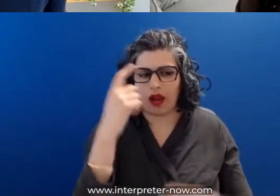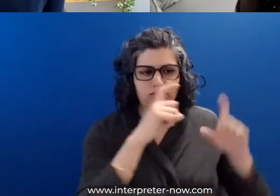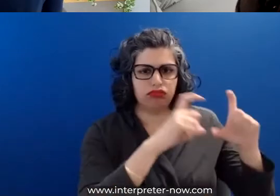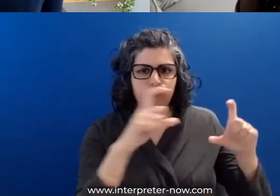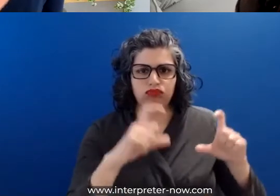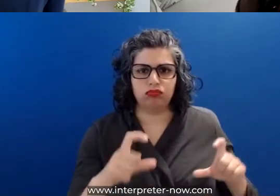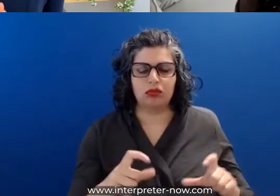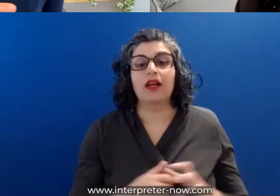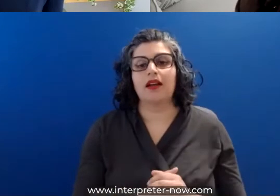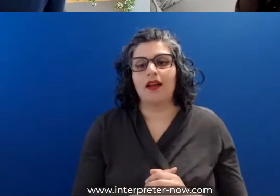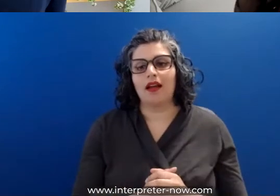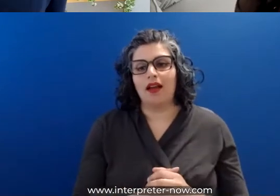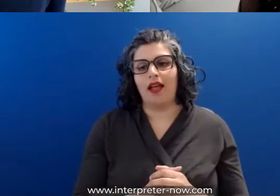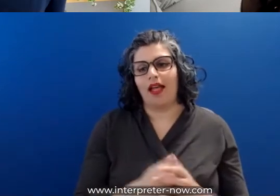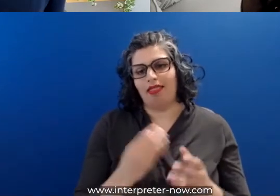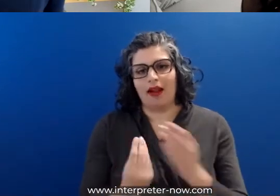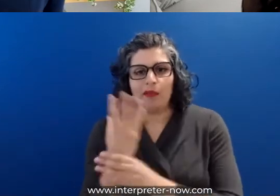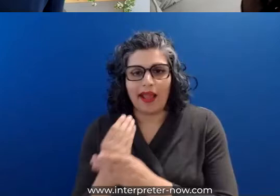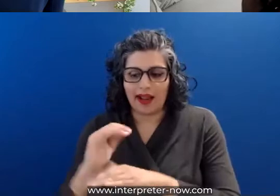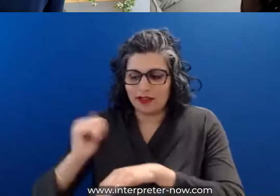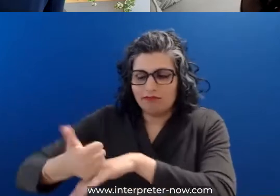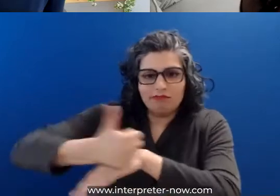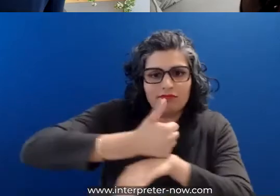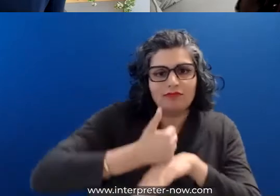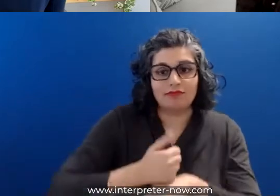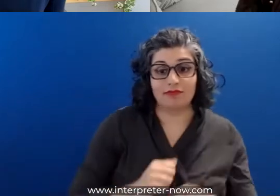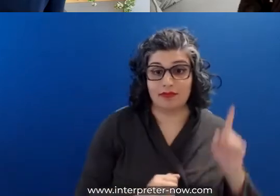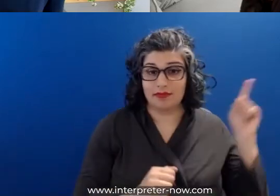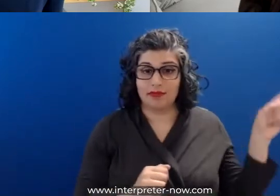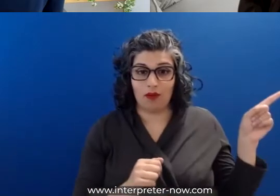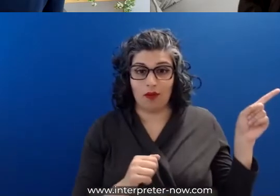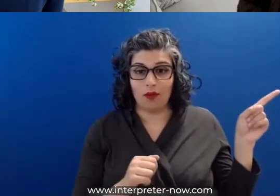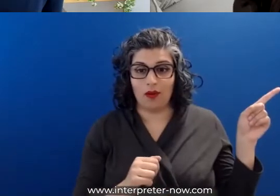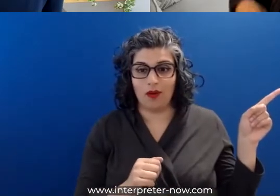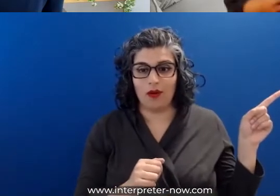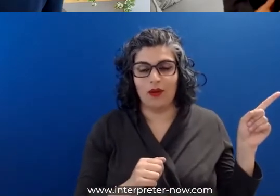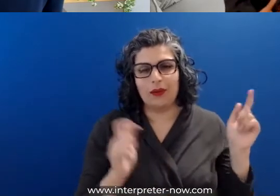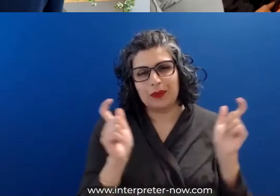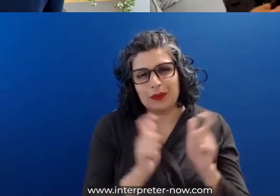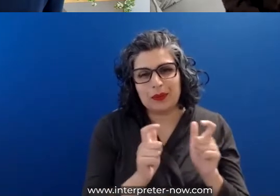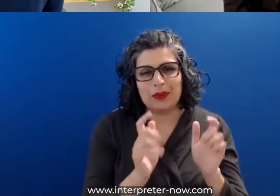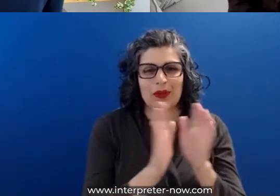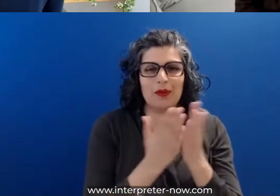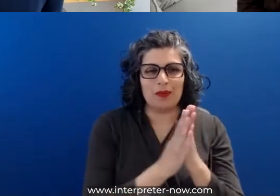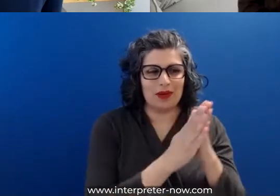Then, some plants. On the other side of me is a small bookshelf, and another plant kind